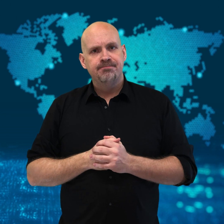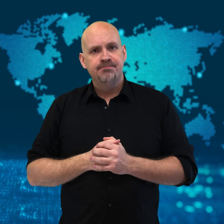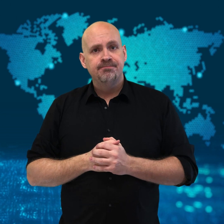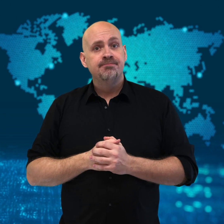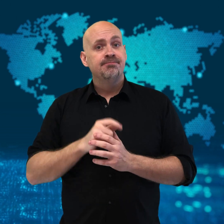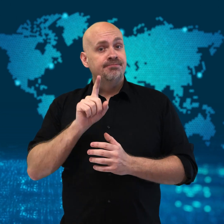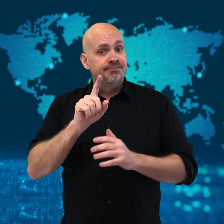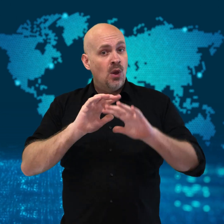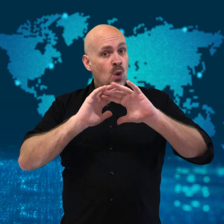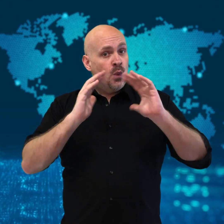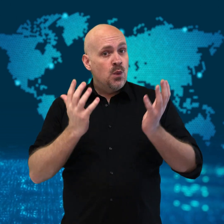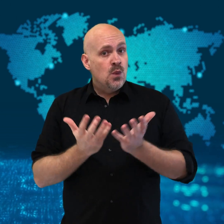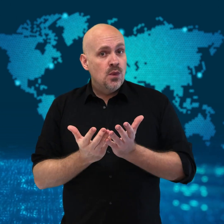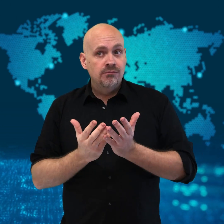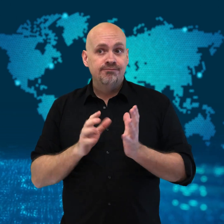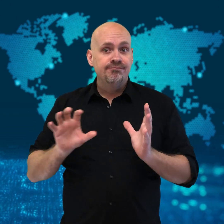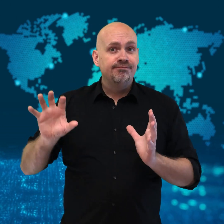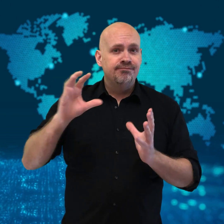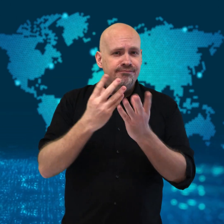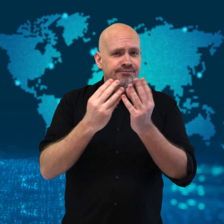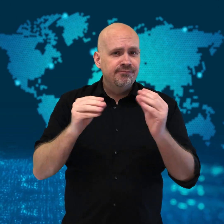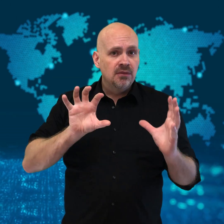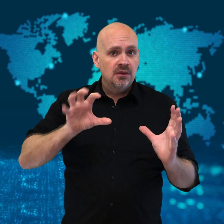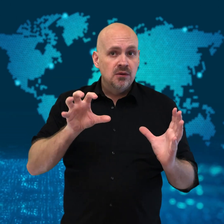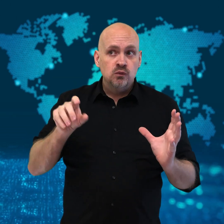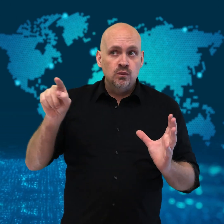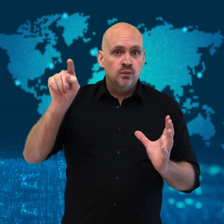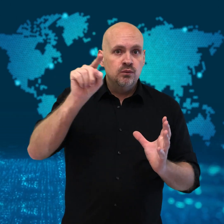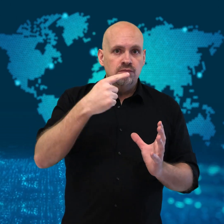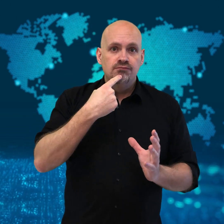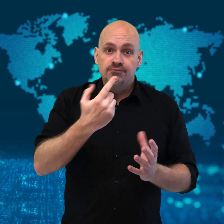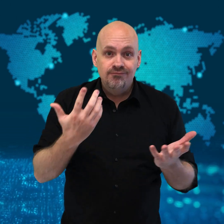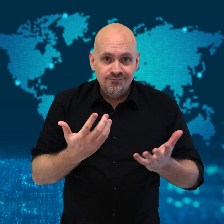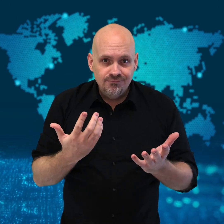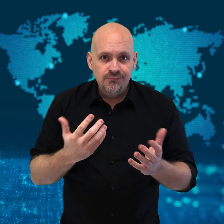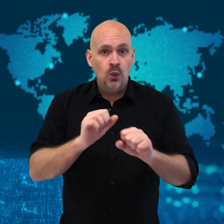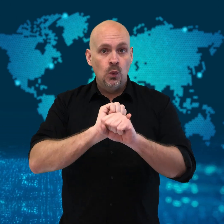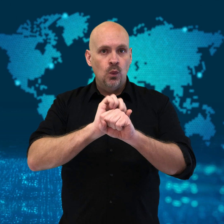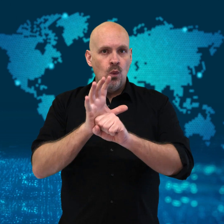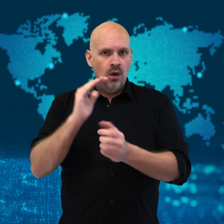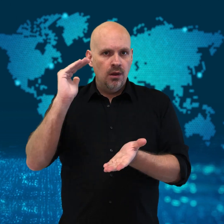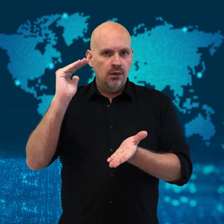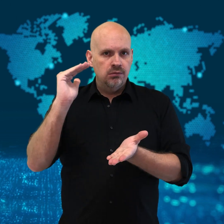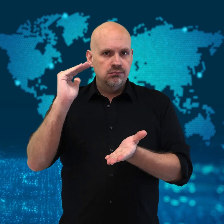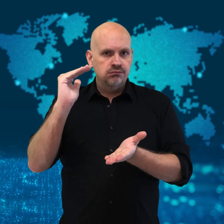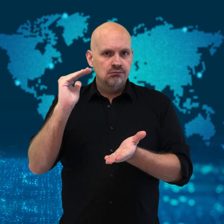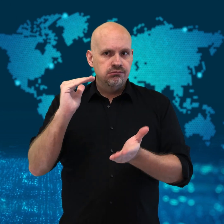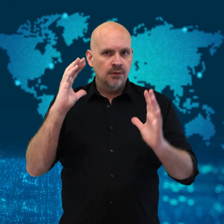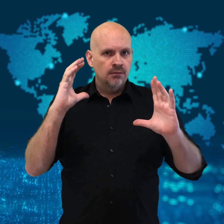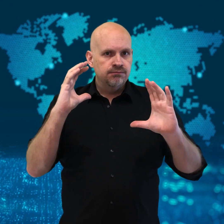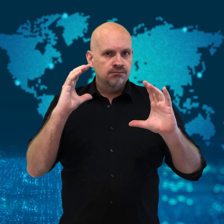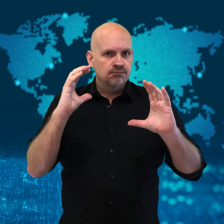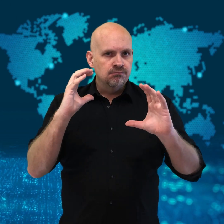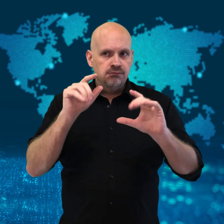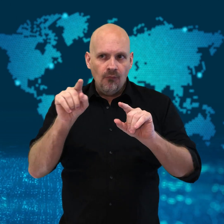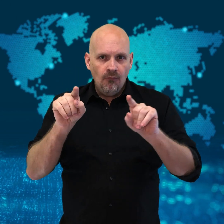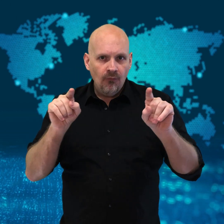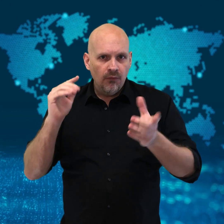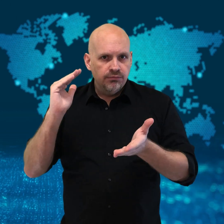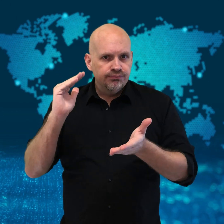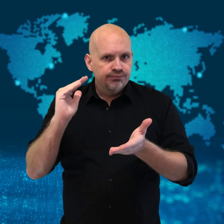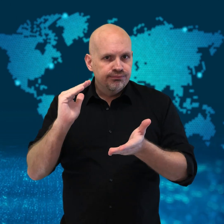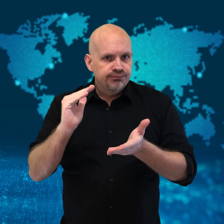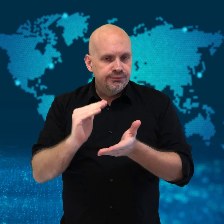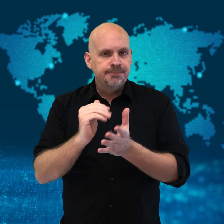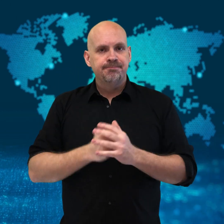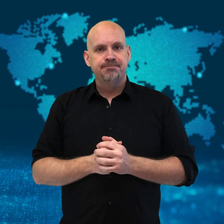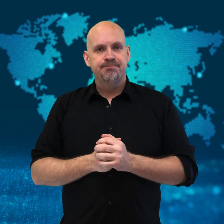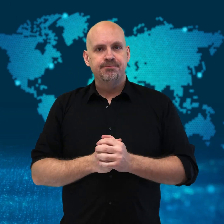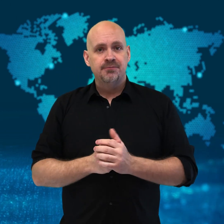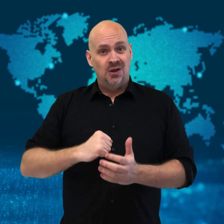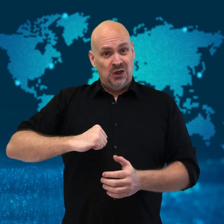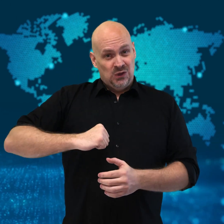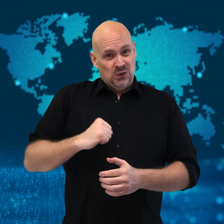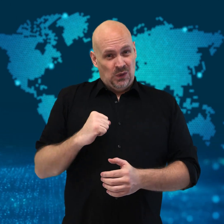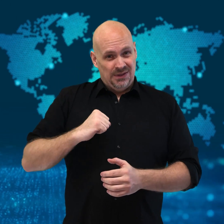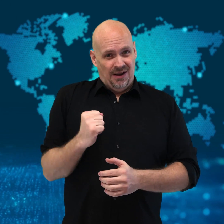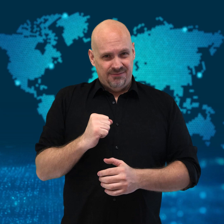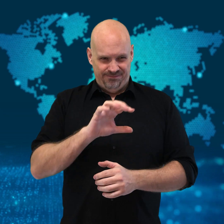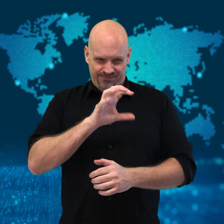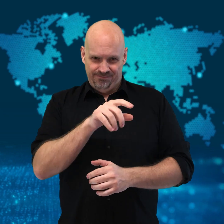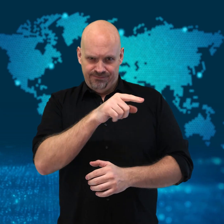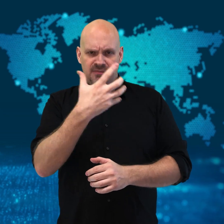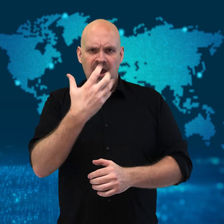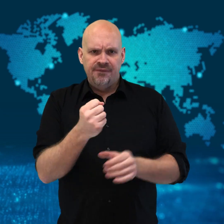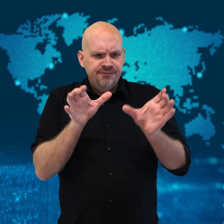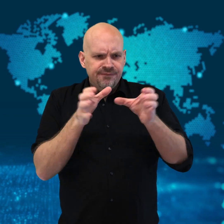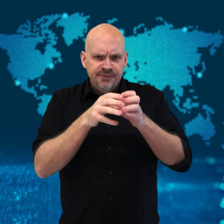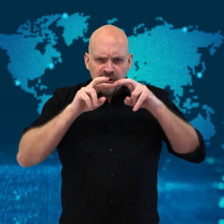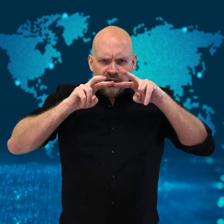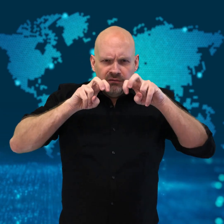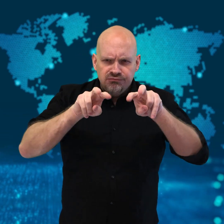There has been a decline in the number of COVID-19 cases in many countries.